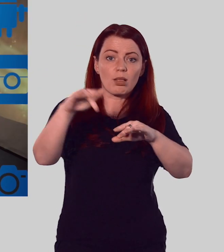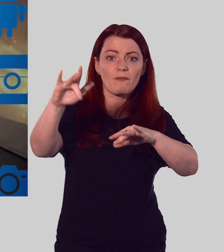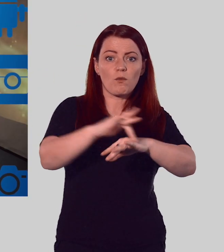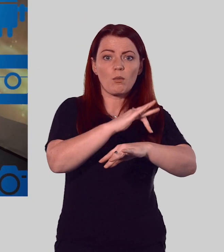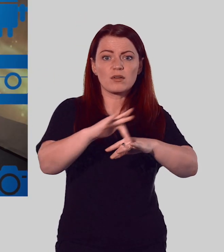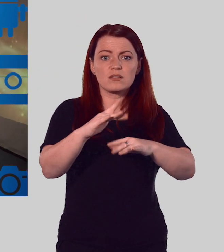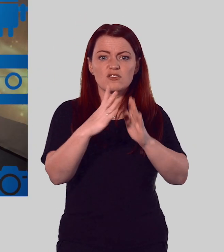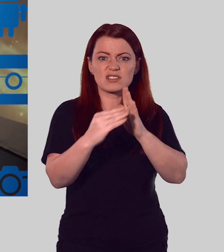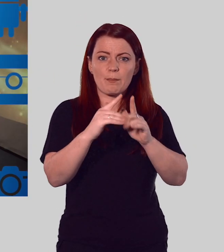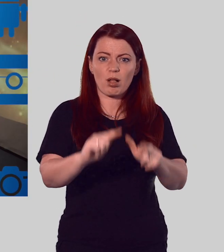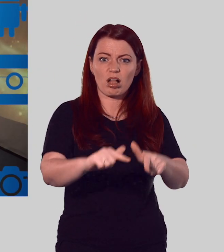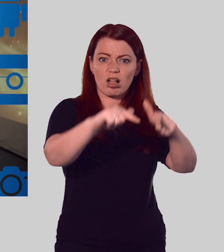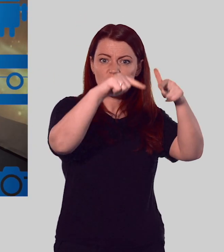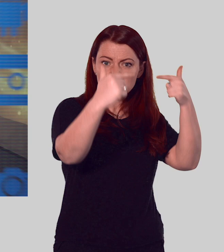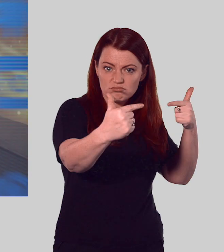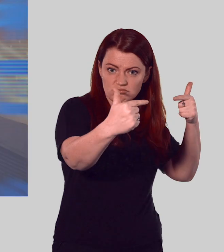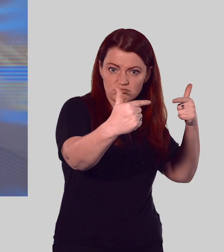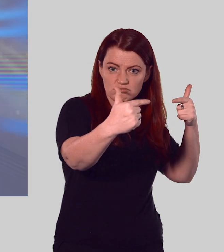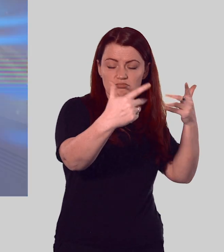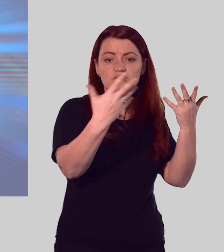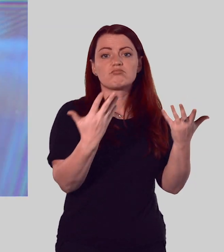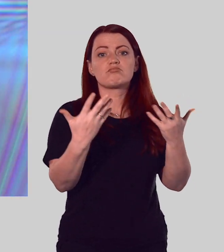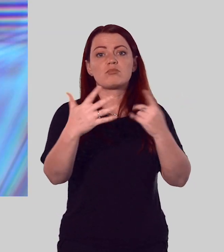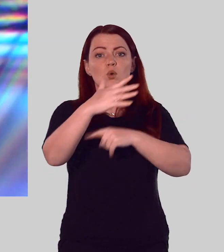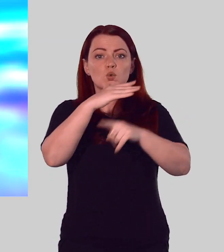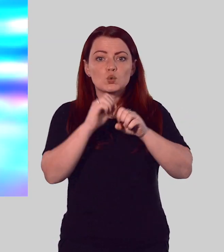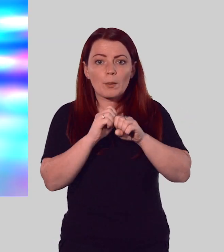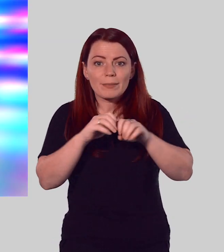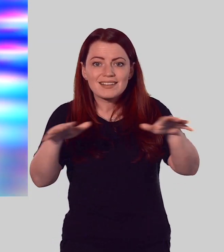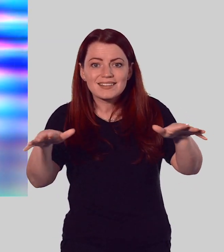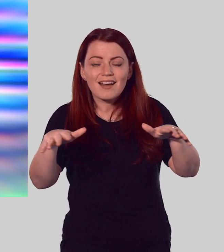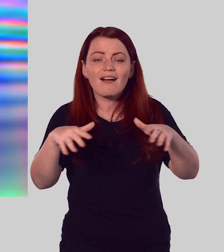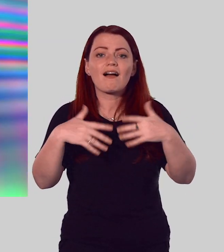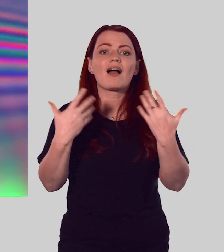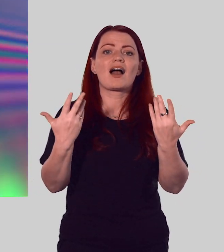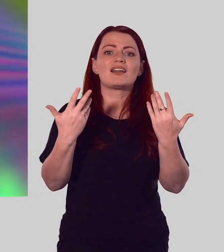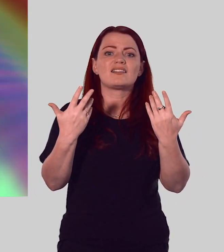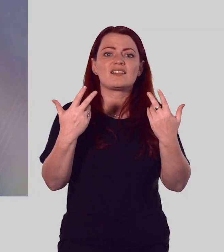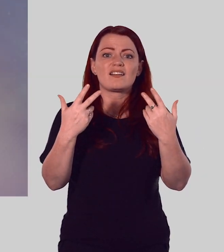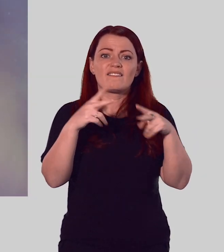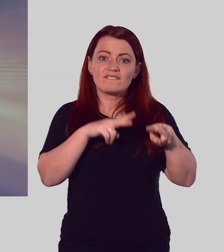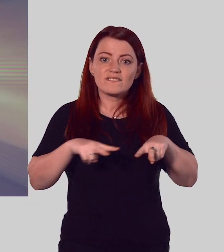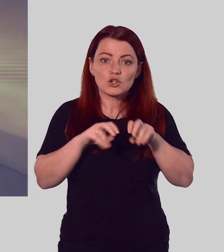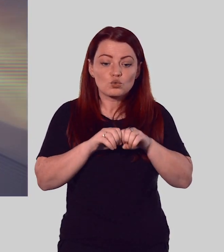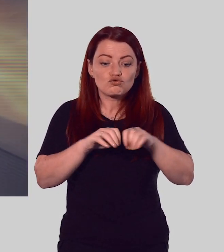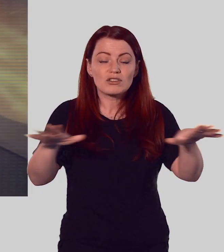conferencing platforms, social media and video streaming like YouTube.